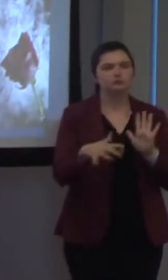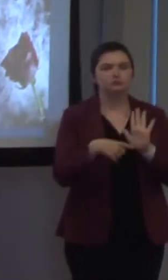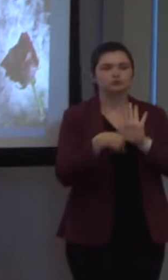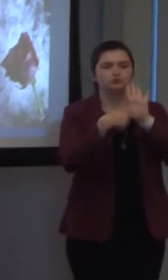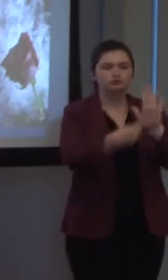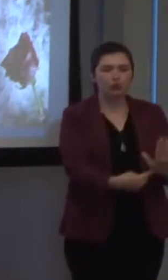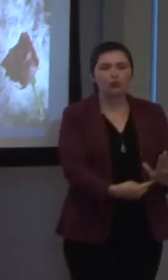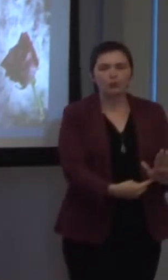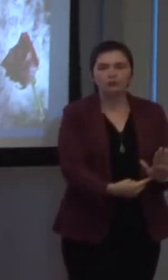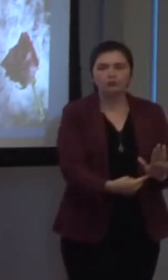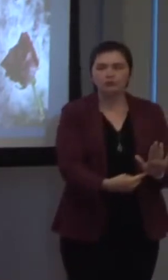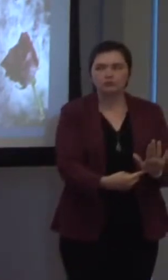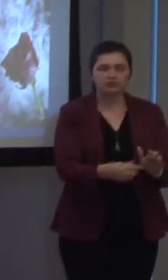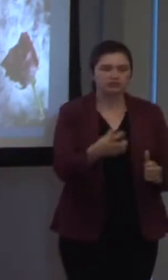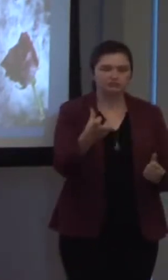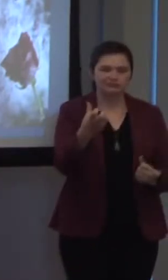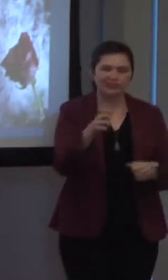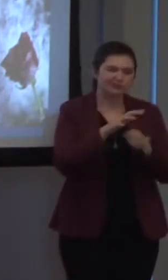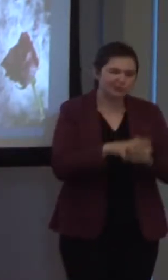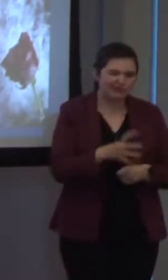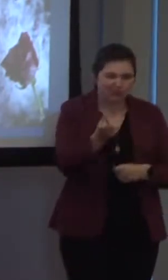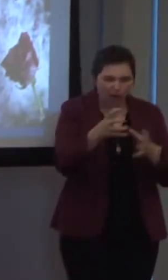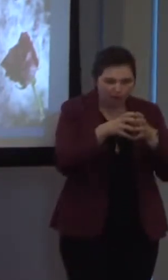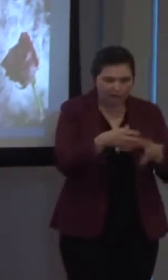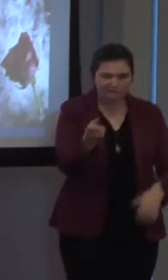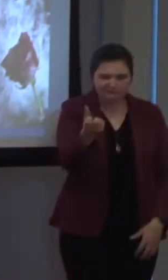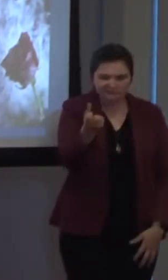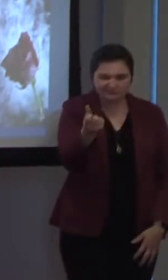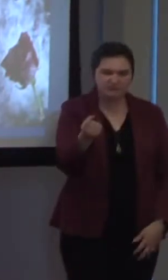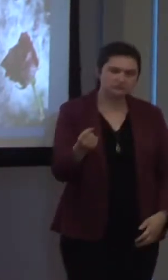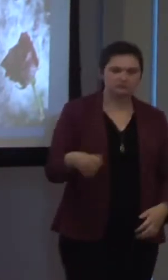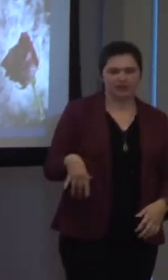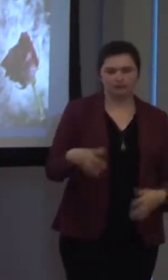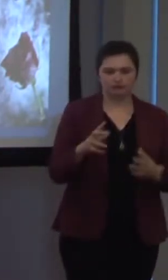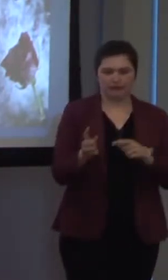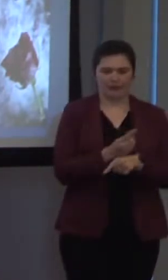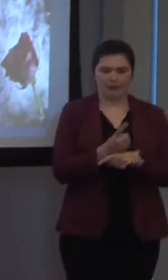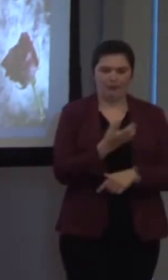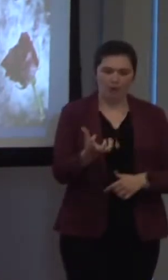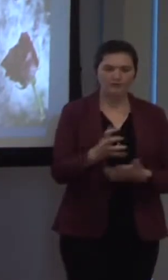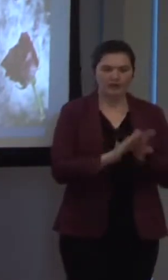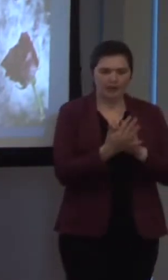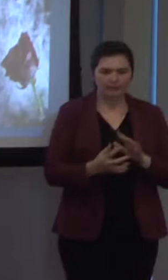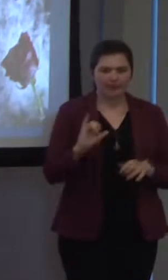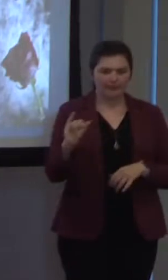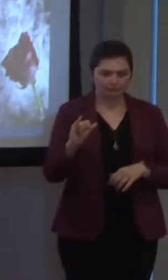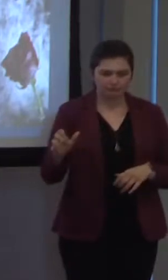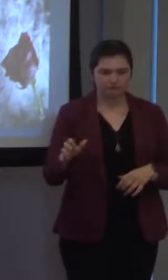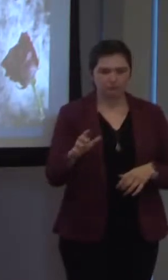how stress balls, you know, kids would play with, are unable to deform when frozen, and they become like a bowling ball.